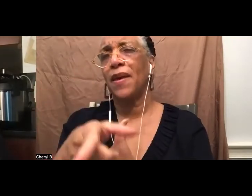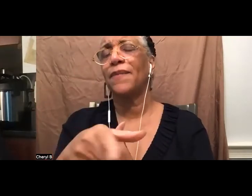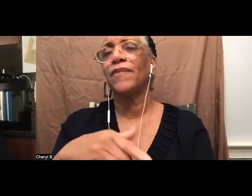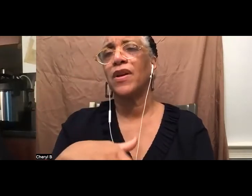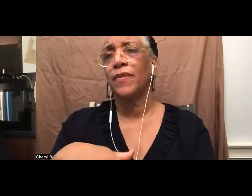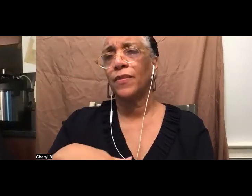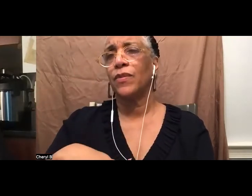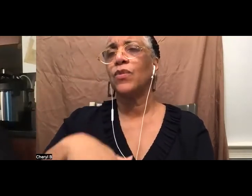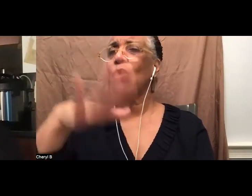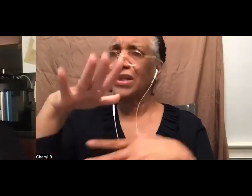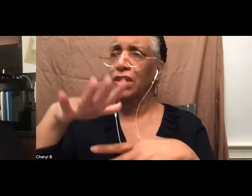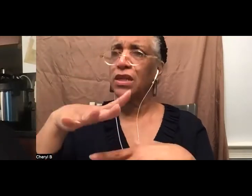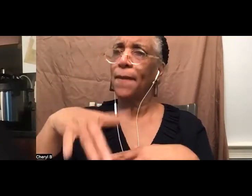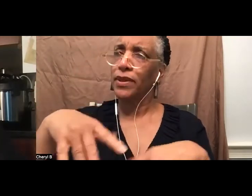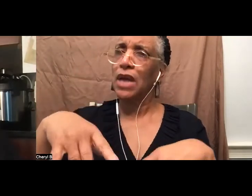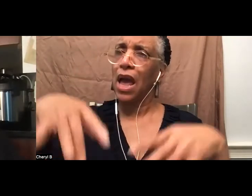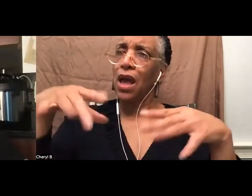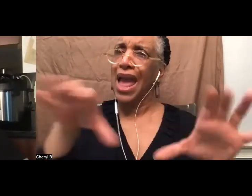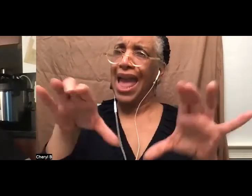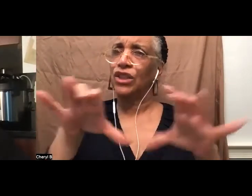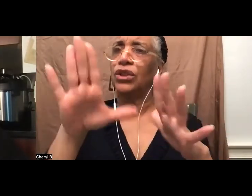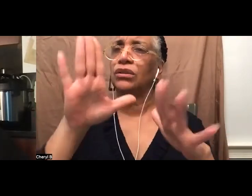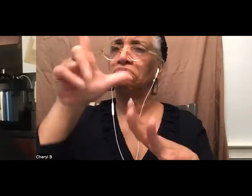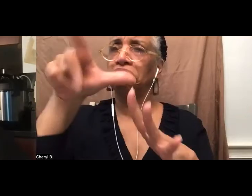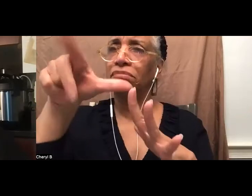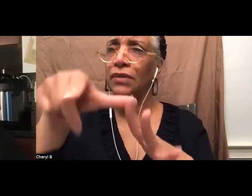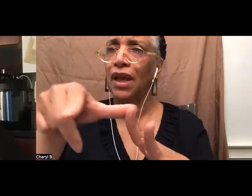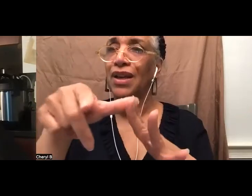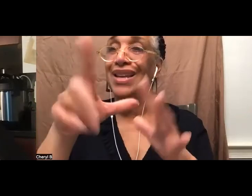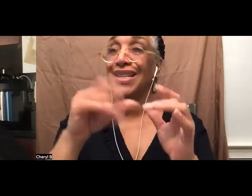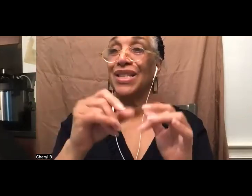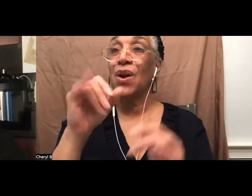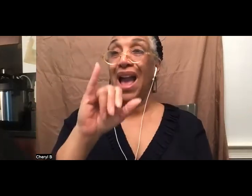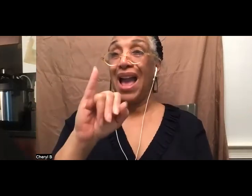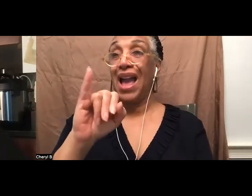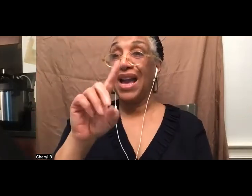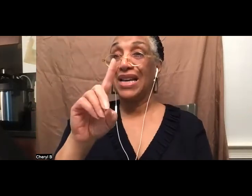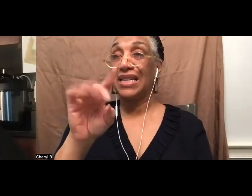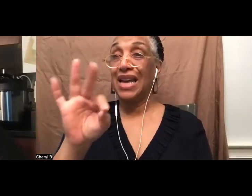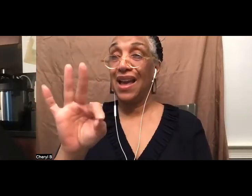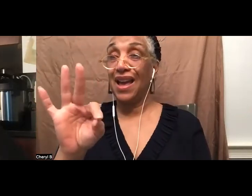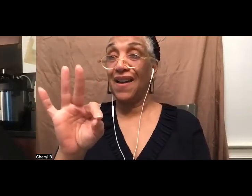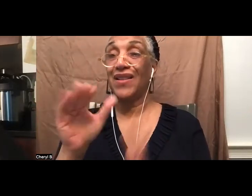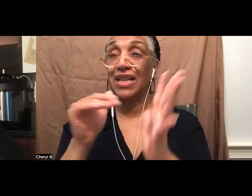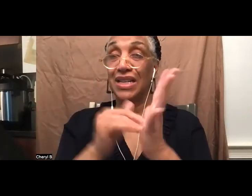taking action in the future. The IDF also, against international humanitarian law, has